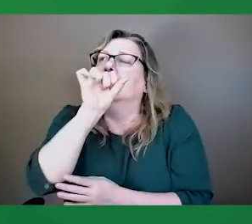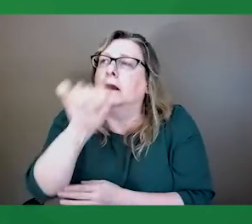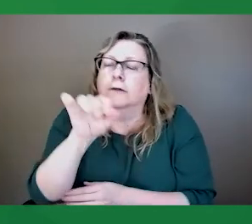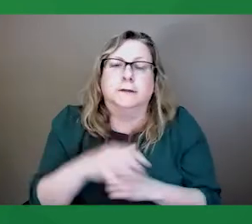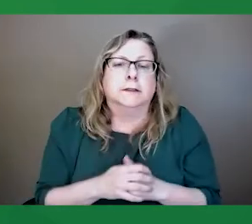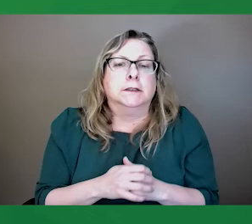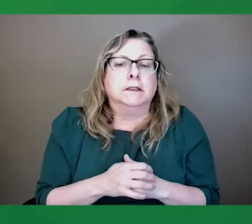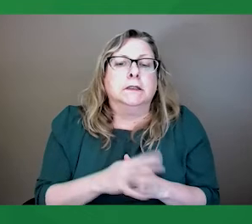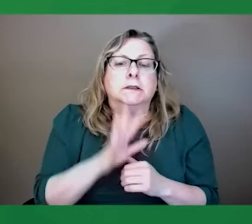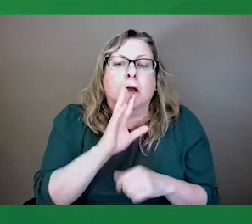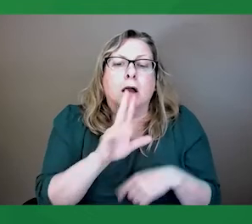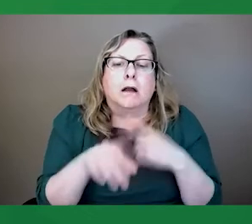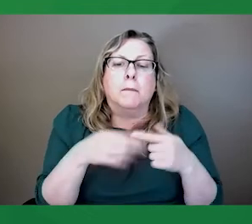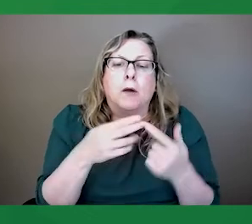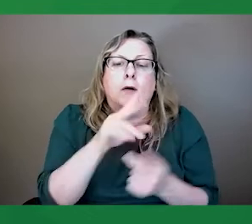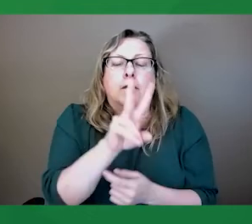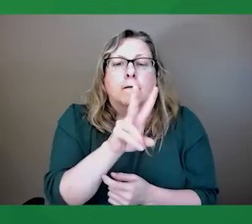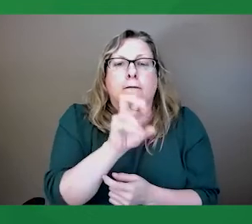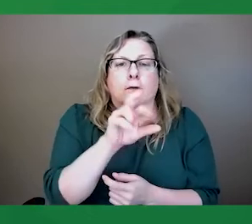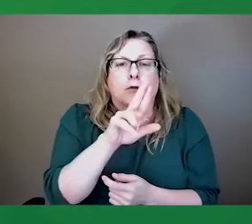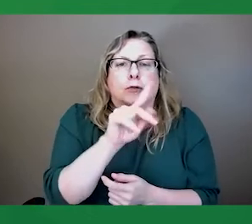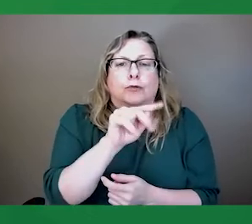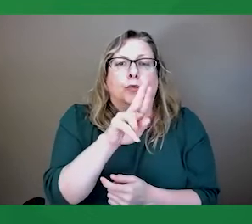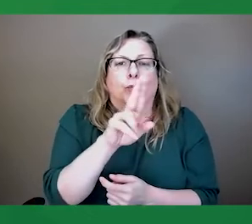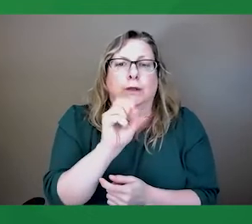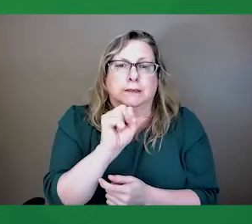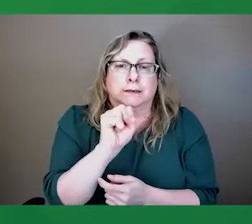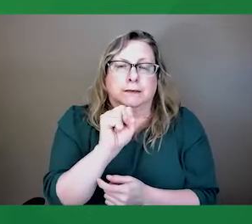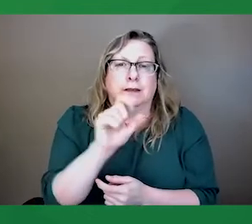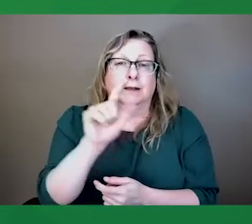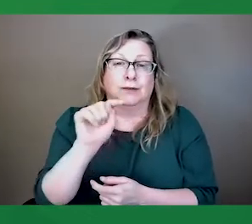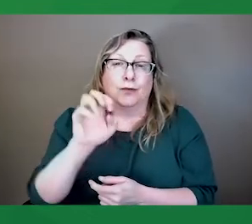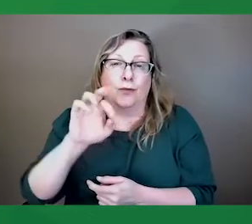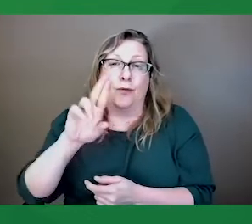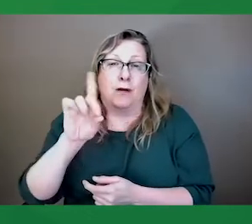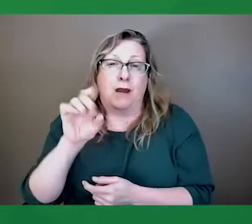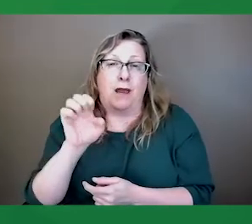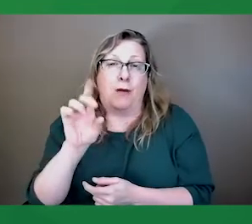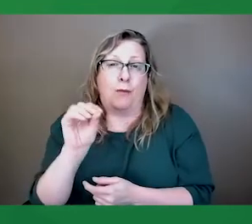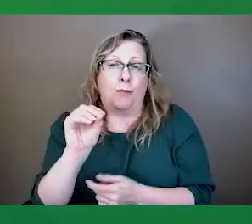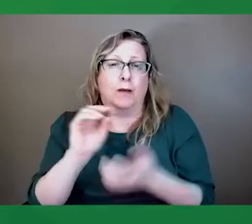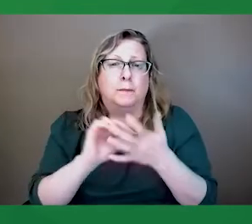It talks about the virtuous tornado. Which say is that you start by creating at the center,